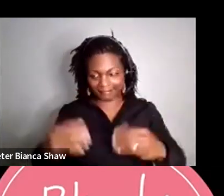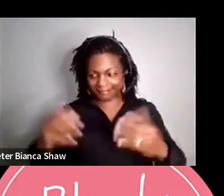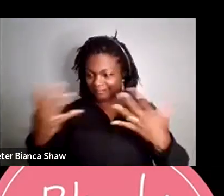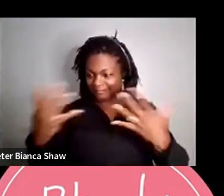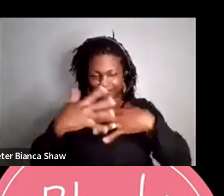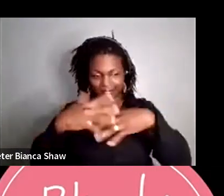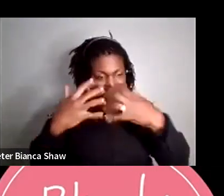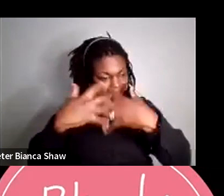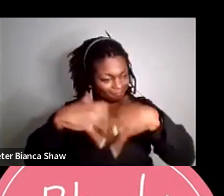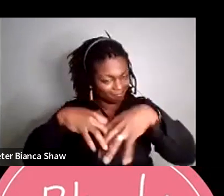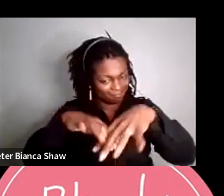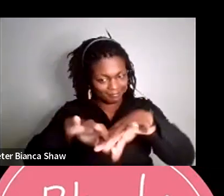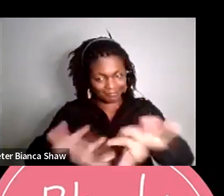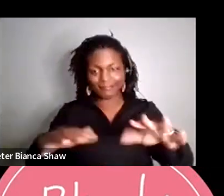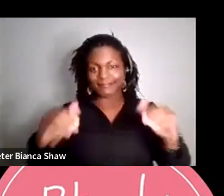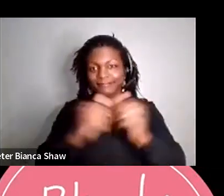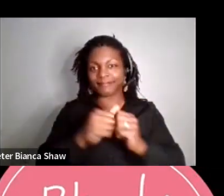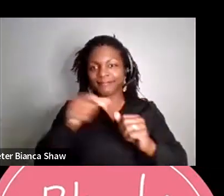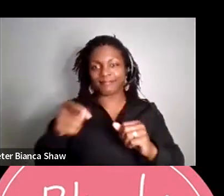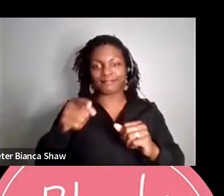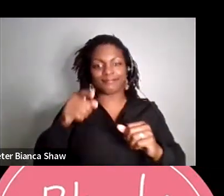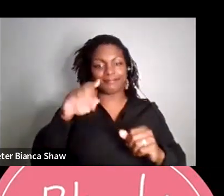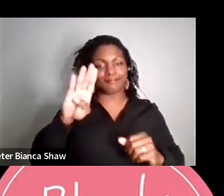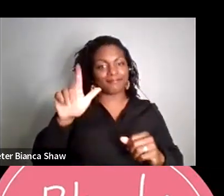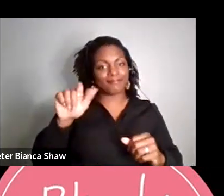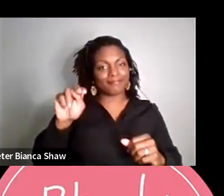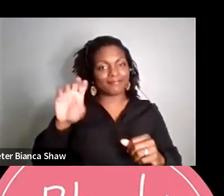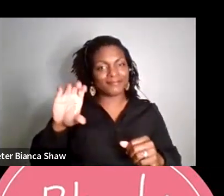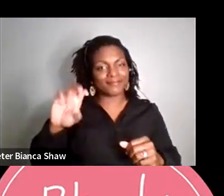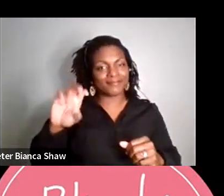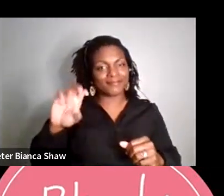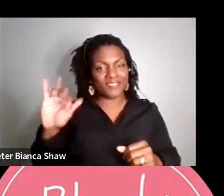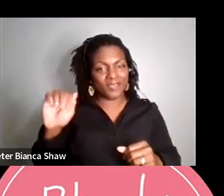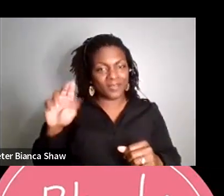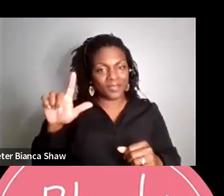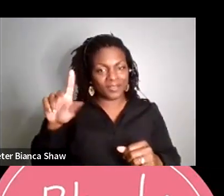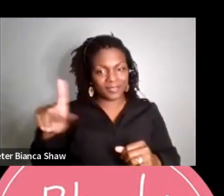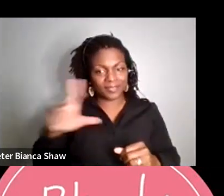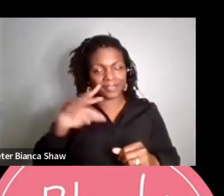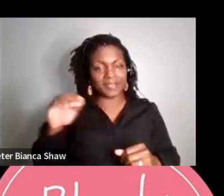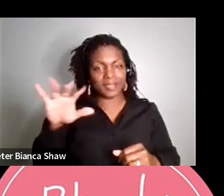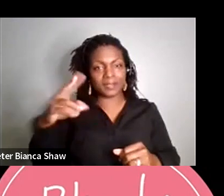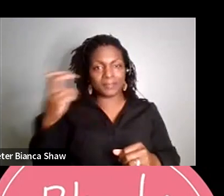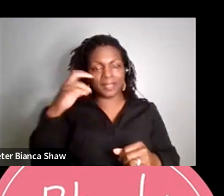And these wonderful teachers from Louisiana School for the visually impaired, we were able to make this happen.